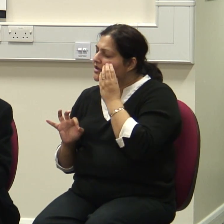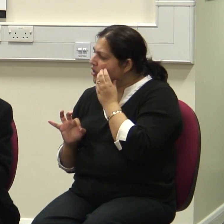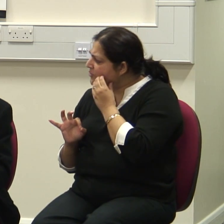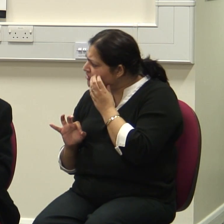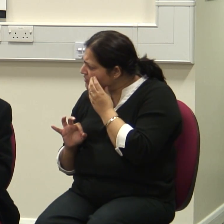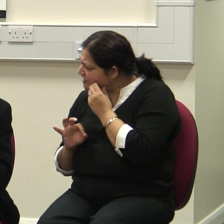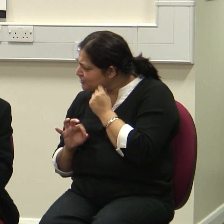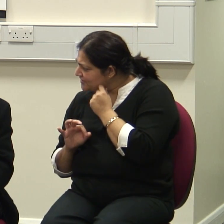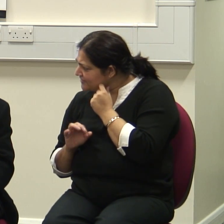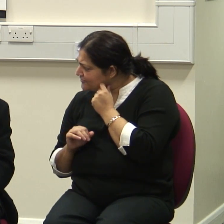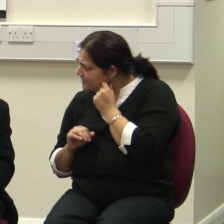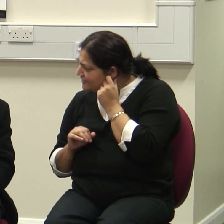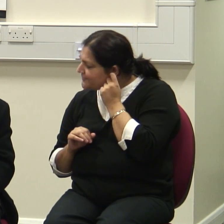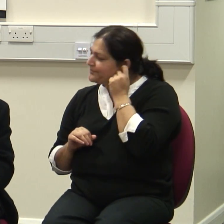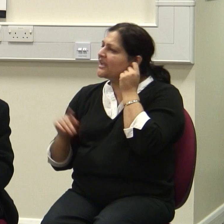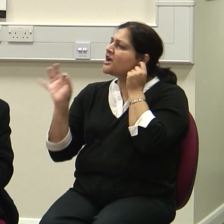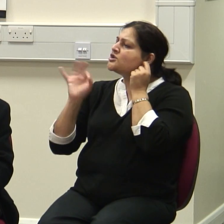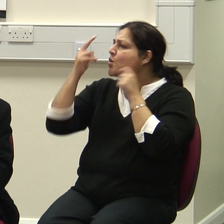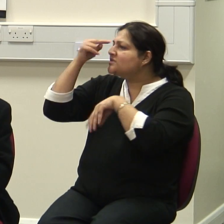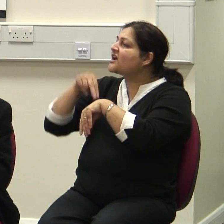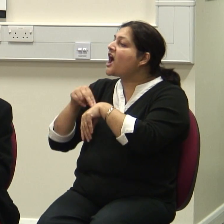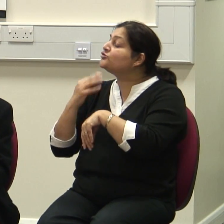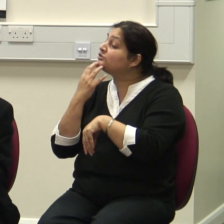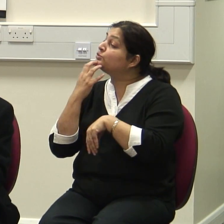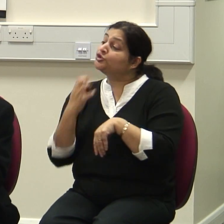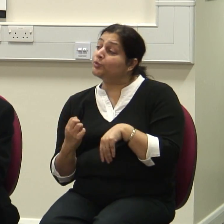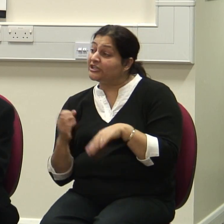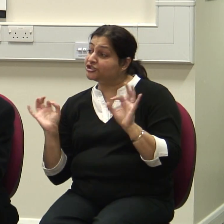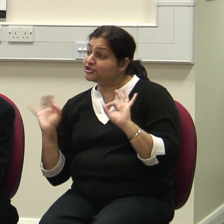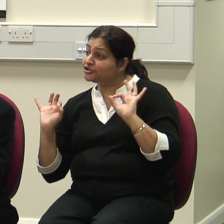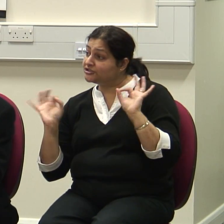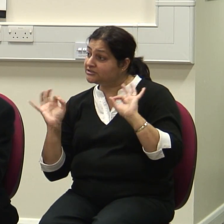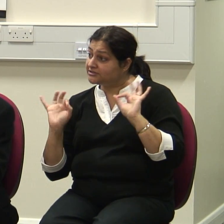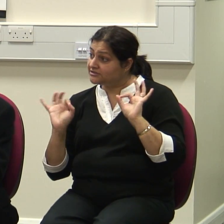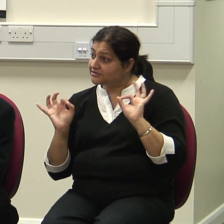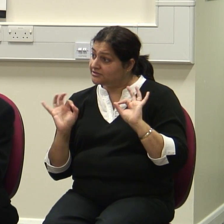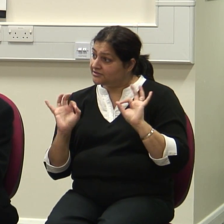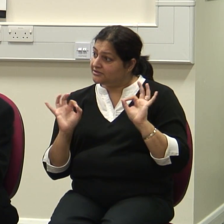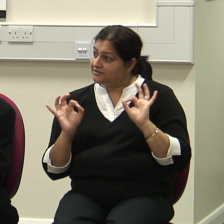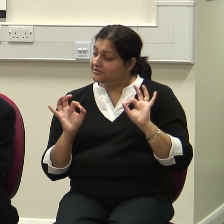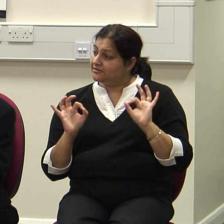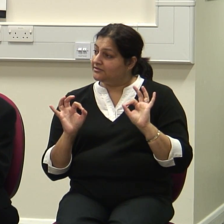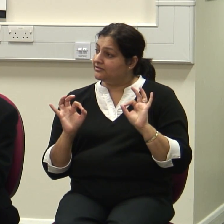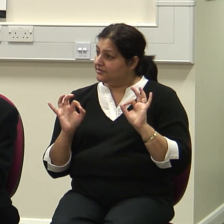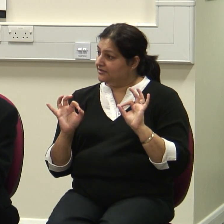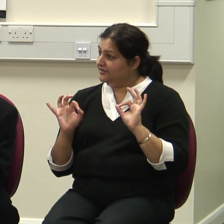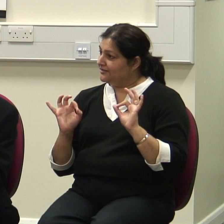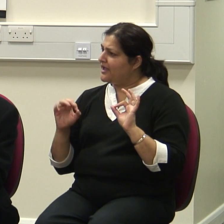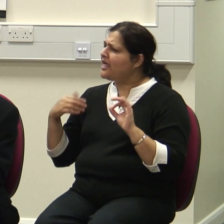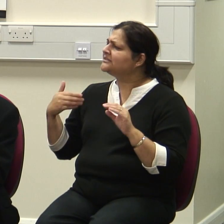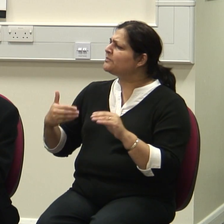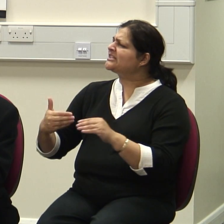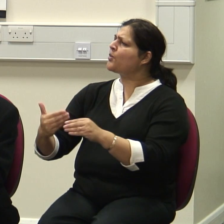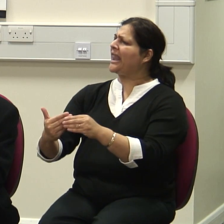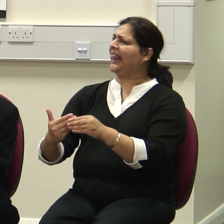Yes, who were Jewish. Now psychiatry somehow subsequently became a kind of Jewish speciality.